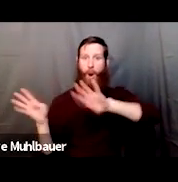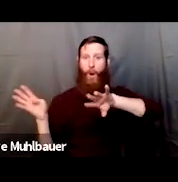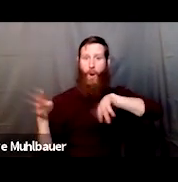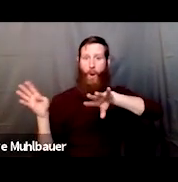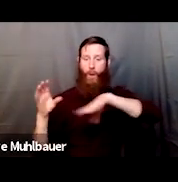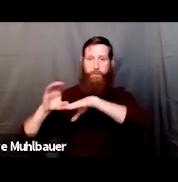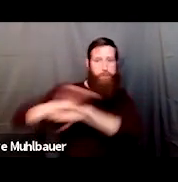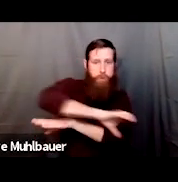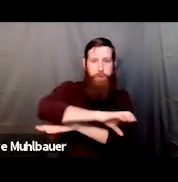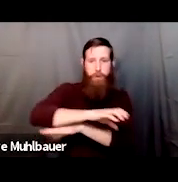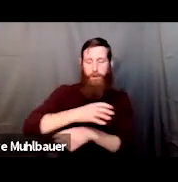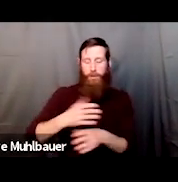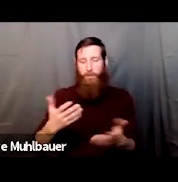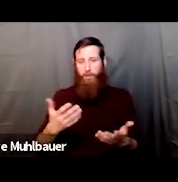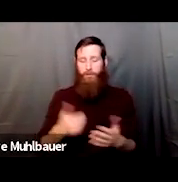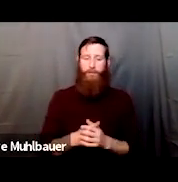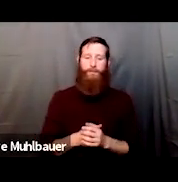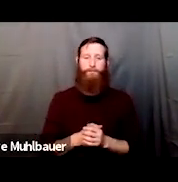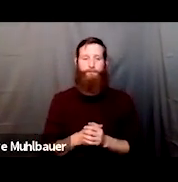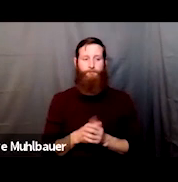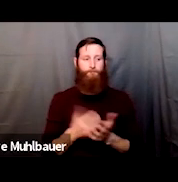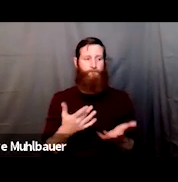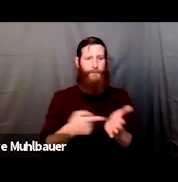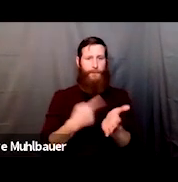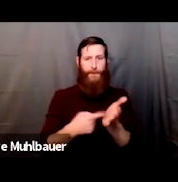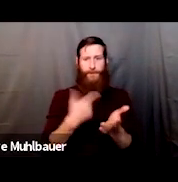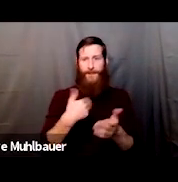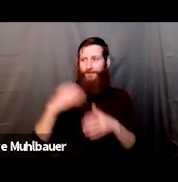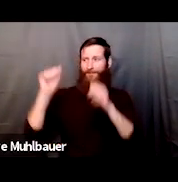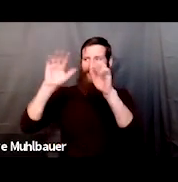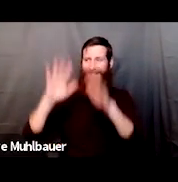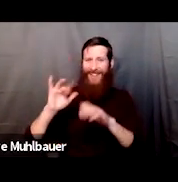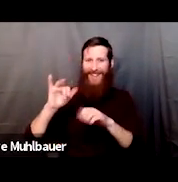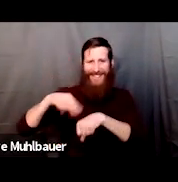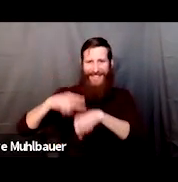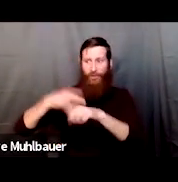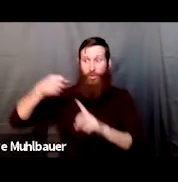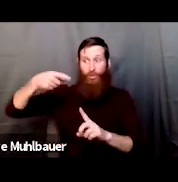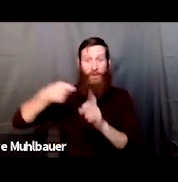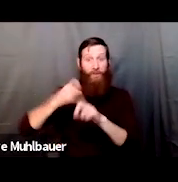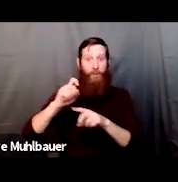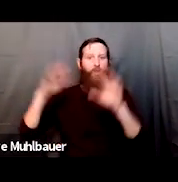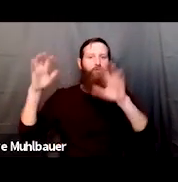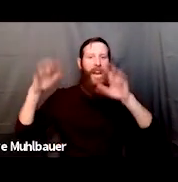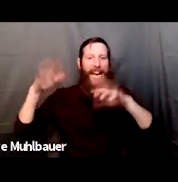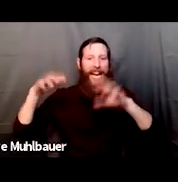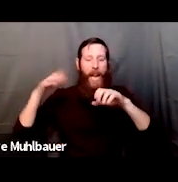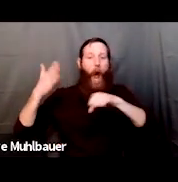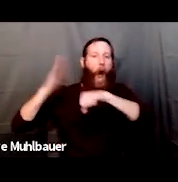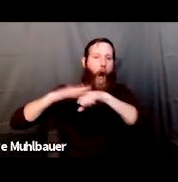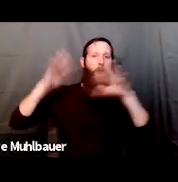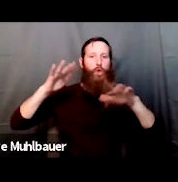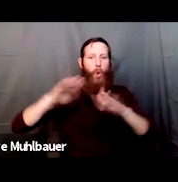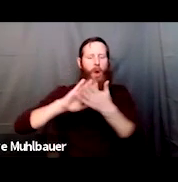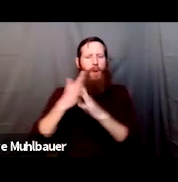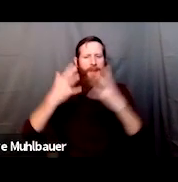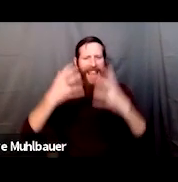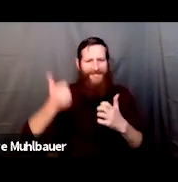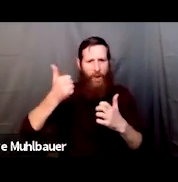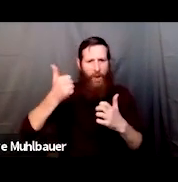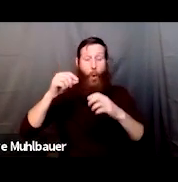You can avalanches naturally triggered by rain falling onto the snow and making it heavier or running through the snowpack.